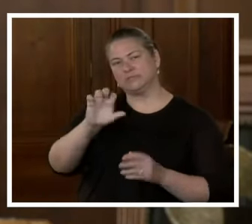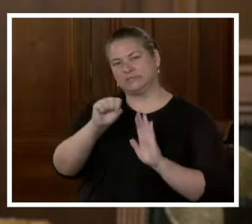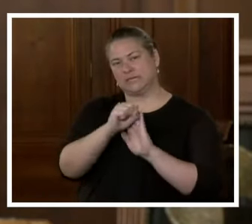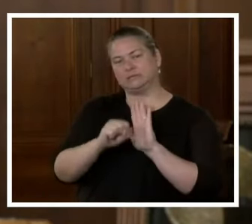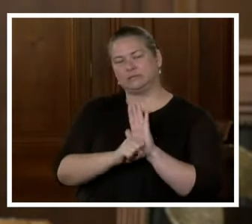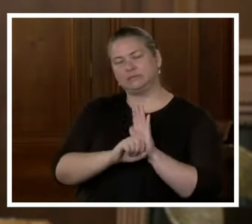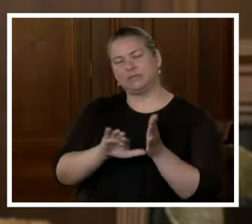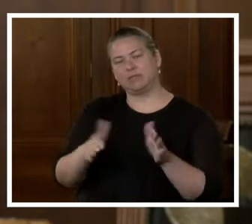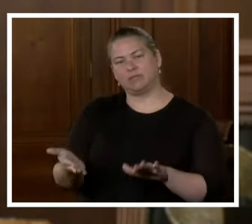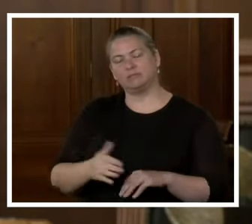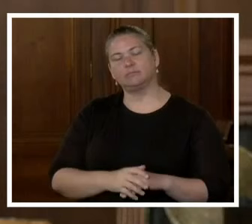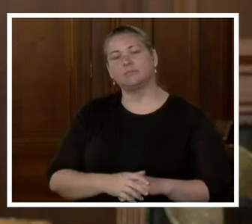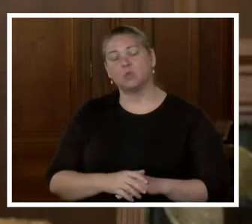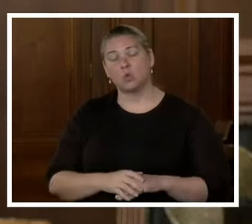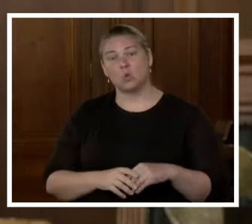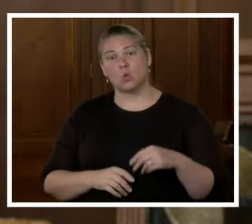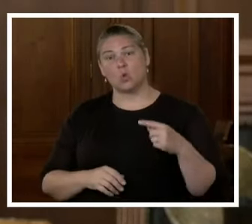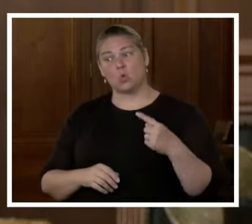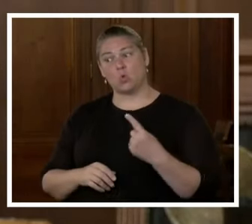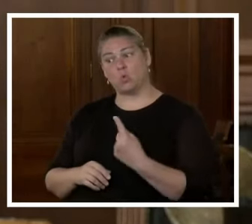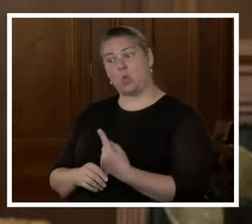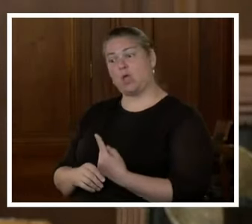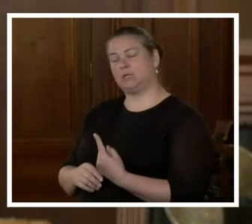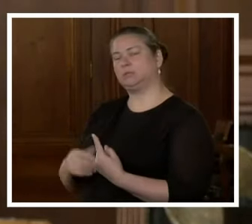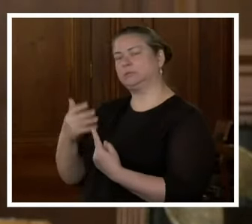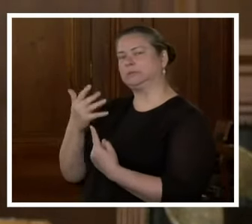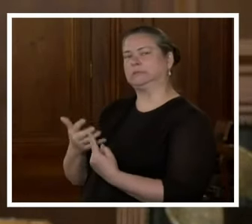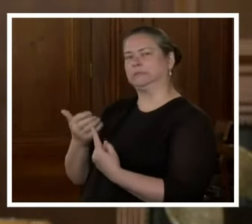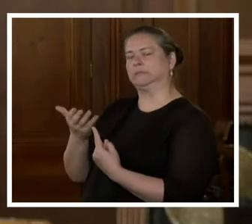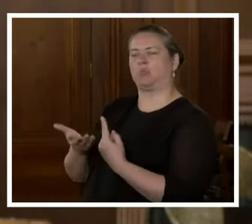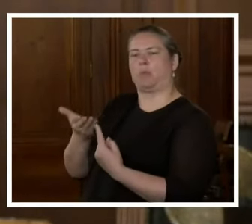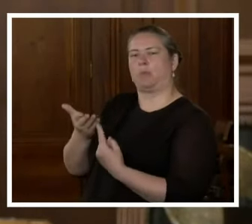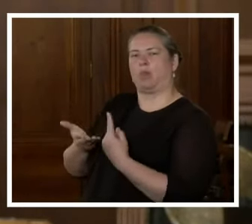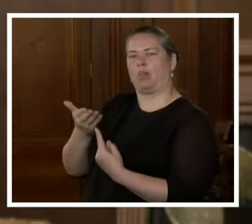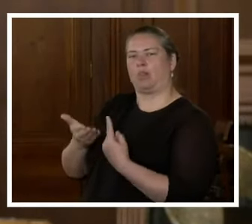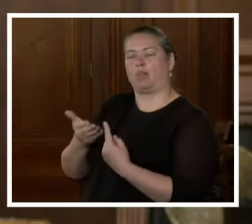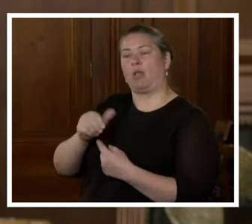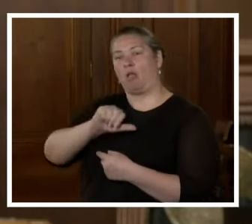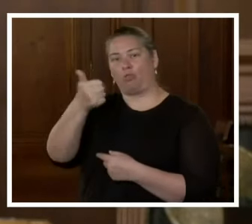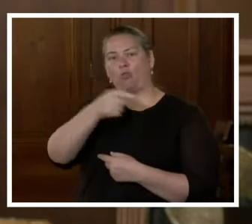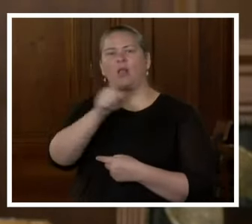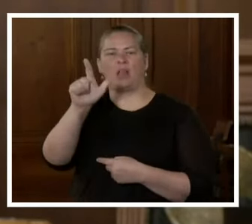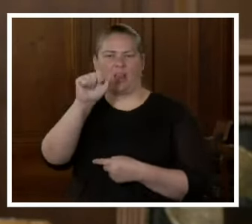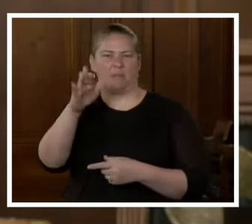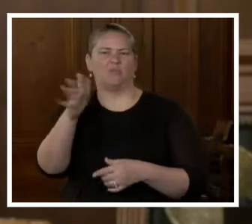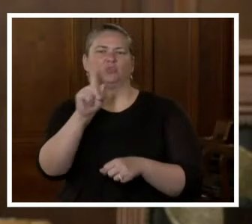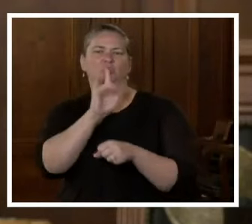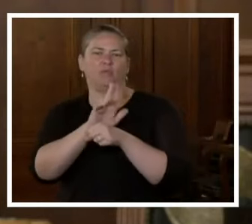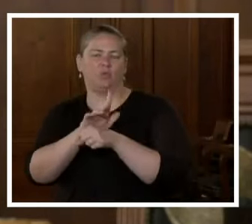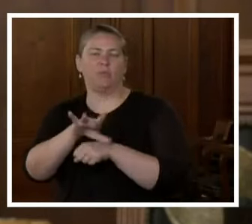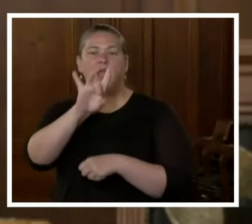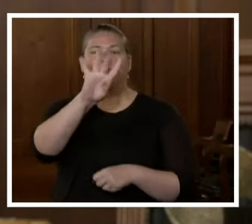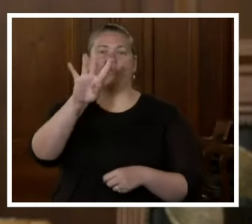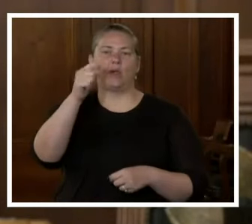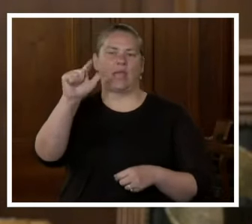RACE AND ETHNICITY ON TOTAL NUMBER OF CASES, 84.18% NON-HISPANIC.